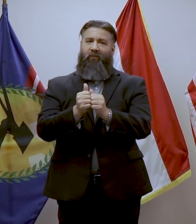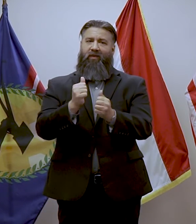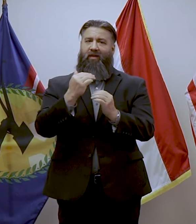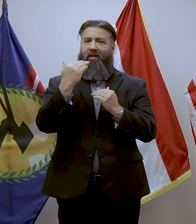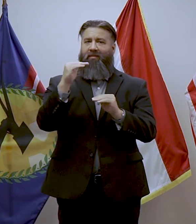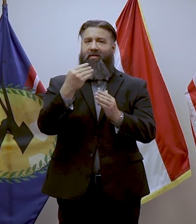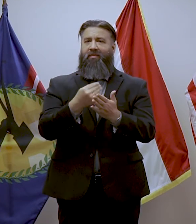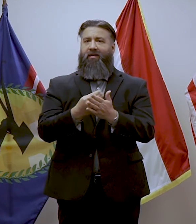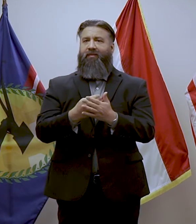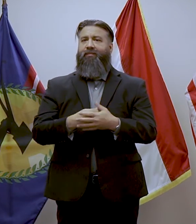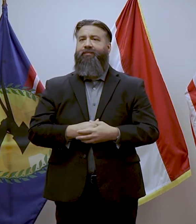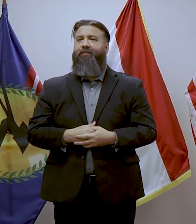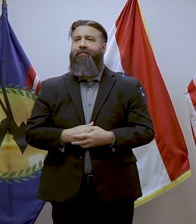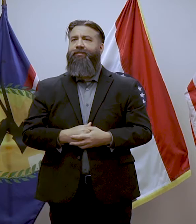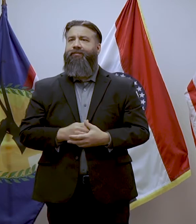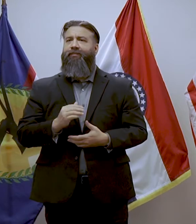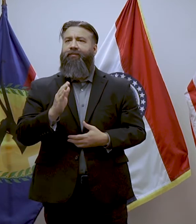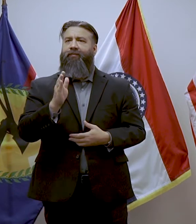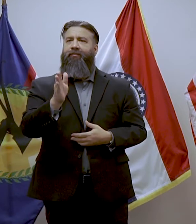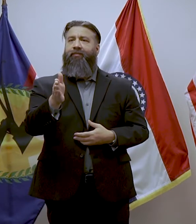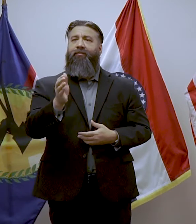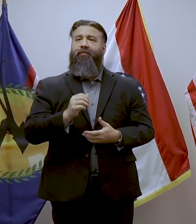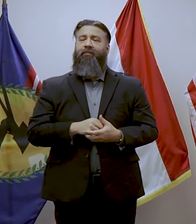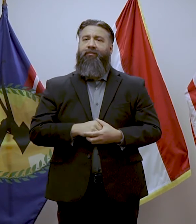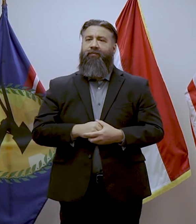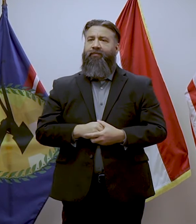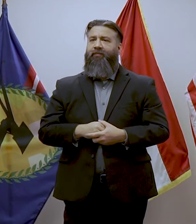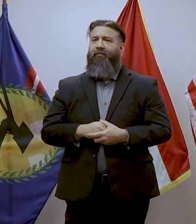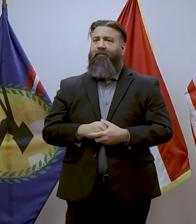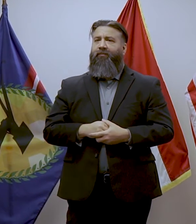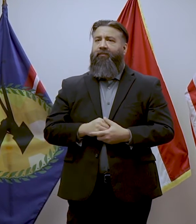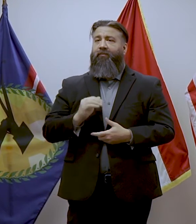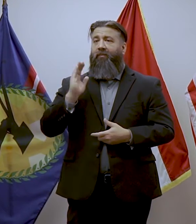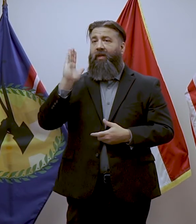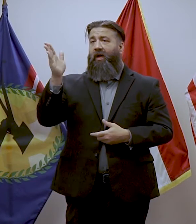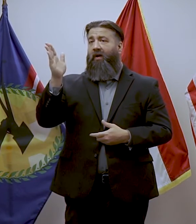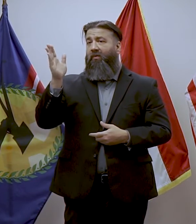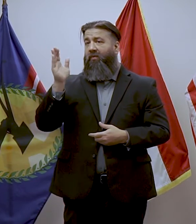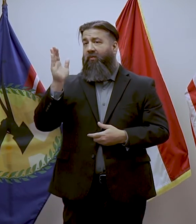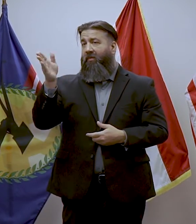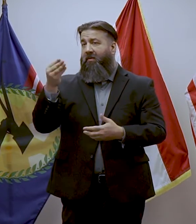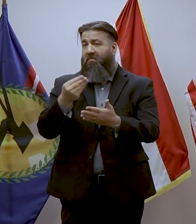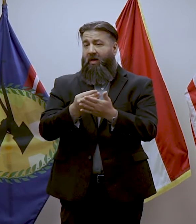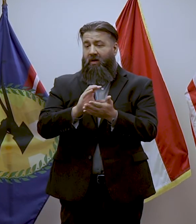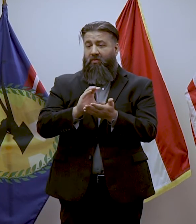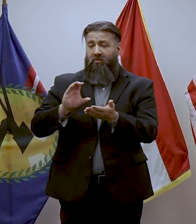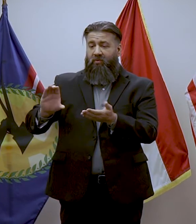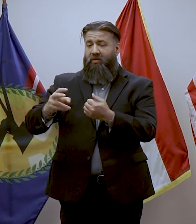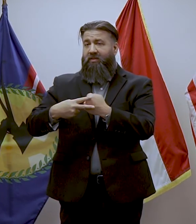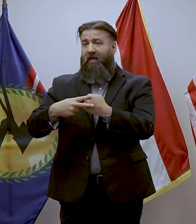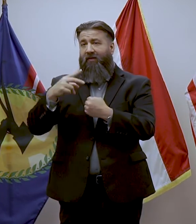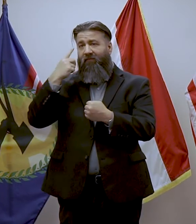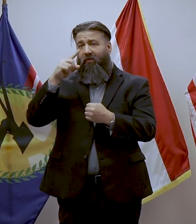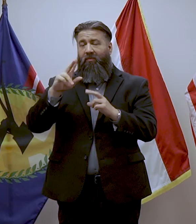Dr. Paige, would there be any money set aside for the unhoused or those that are dealing with mental health issues?